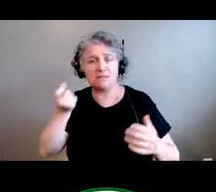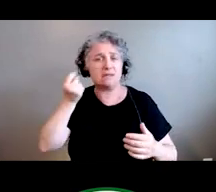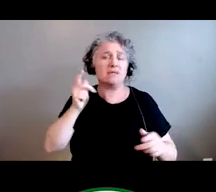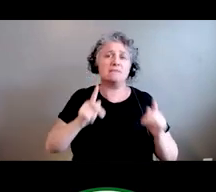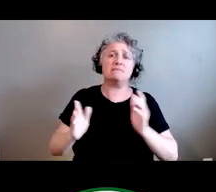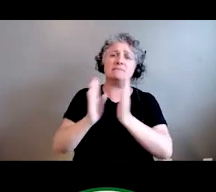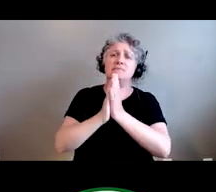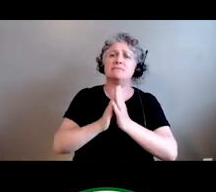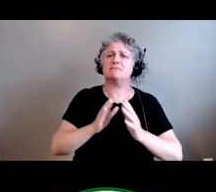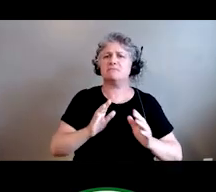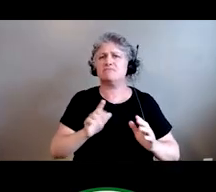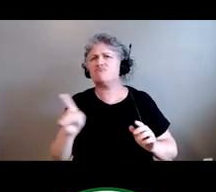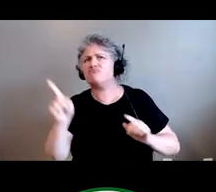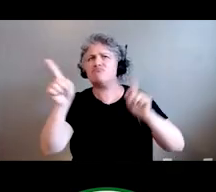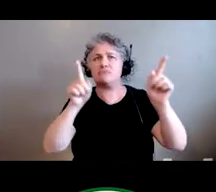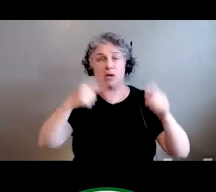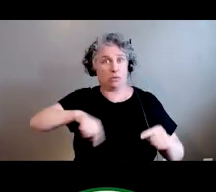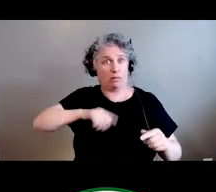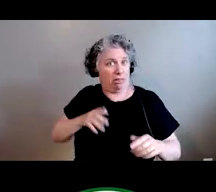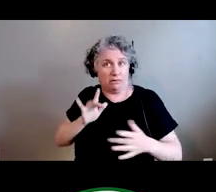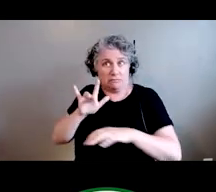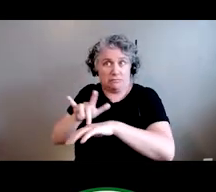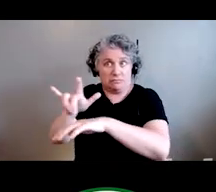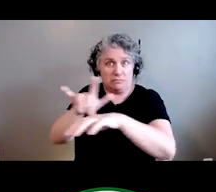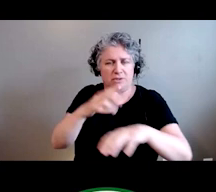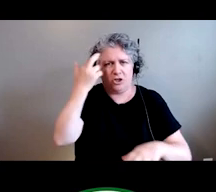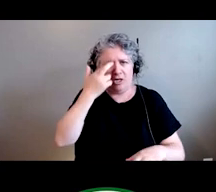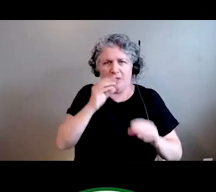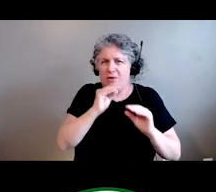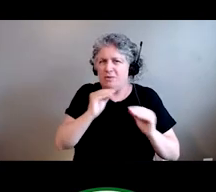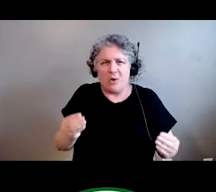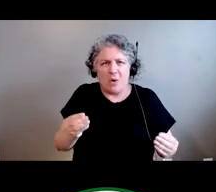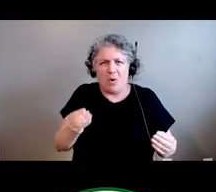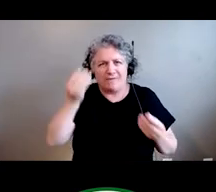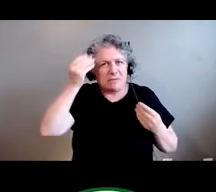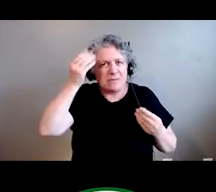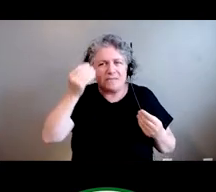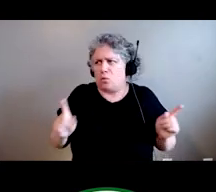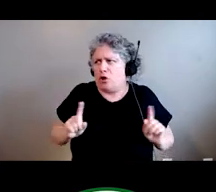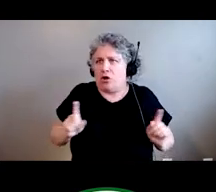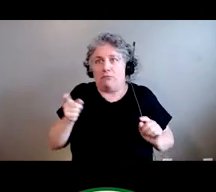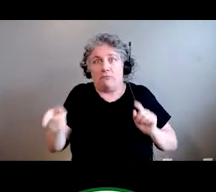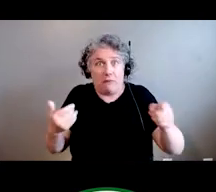About accessible outdoor spaces. We knew that we must be missing some. And we wanted to do a better job of answering these questions.